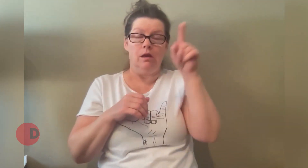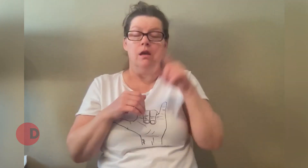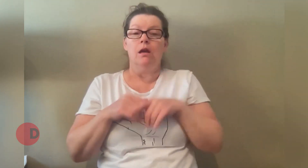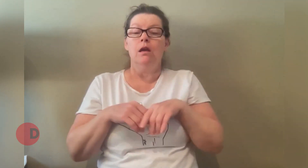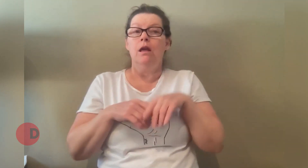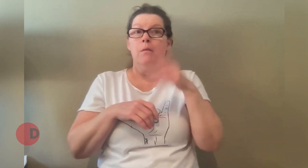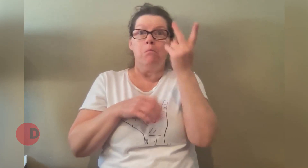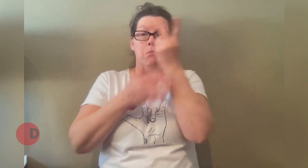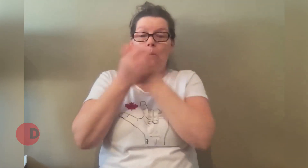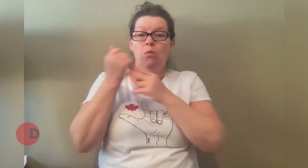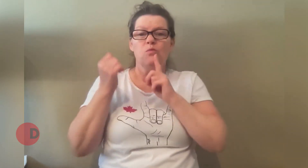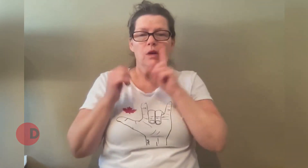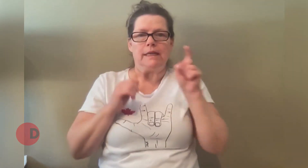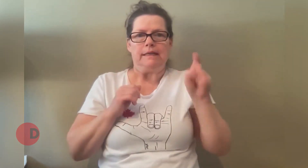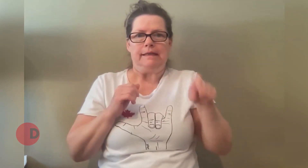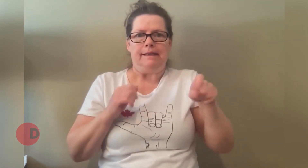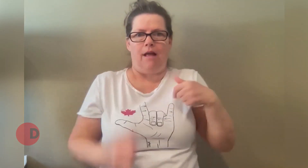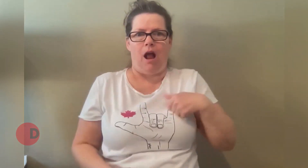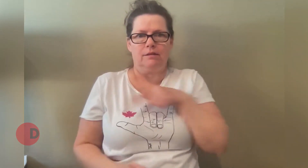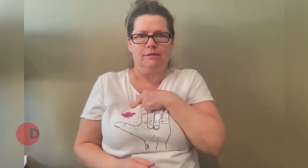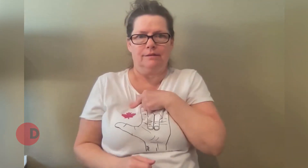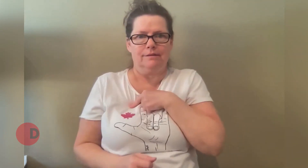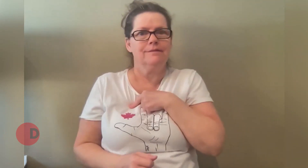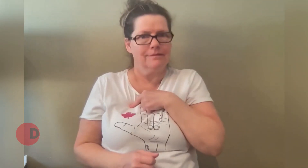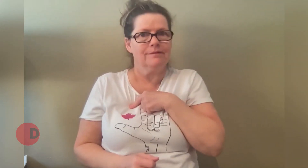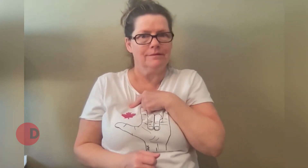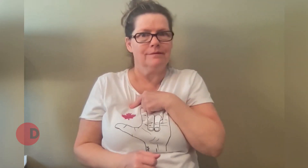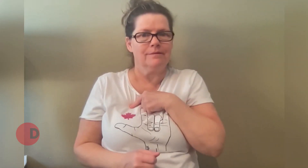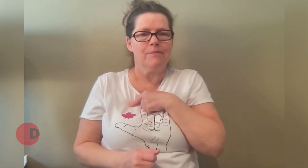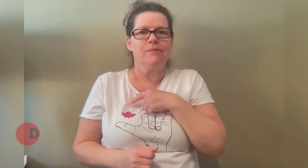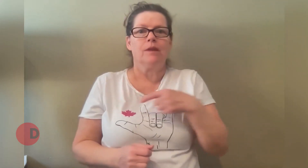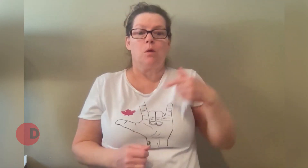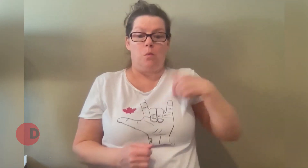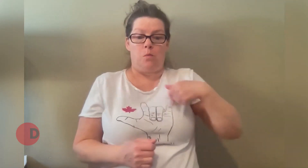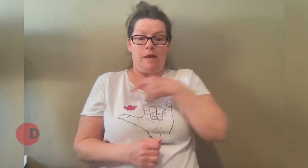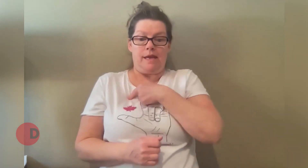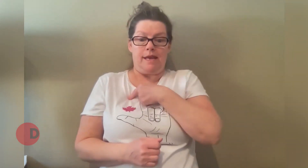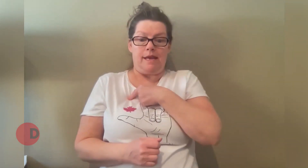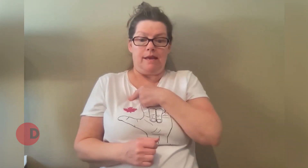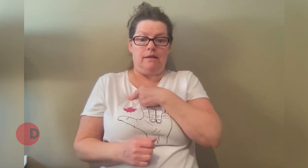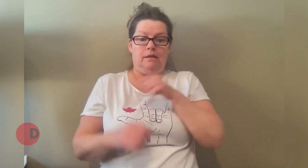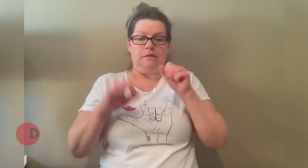and agencies as they both really need us.